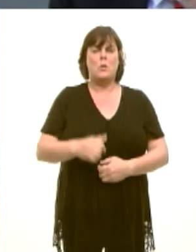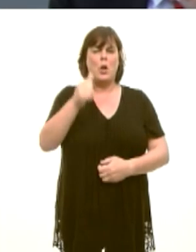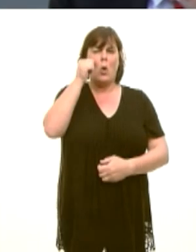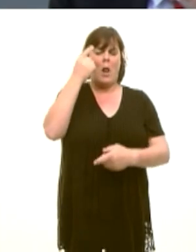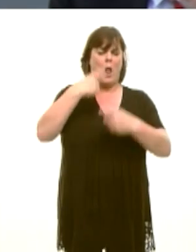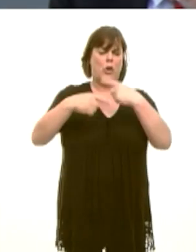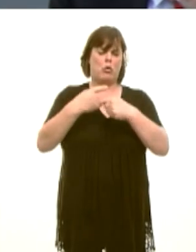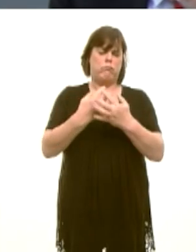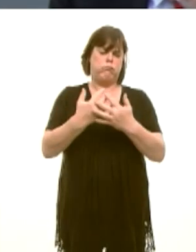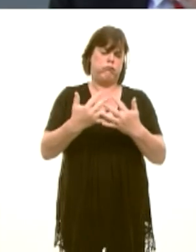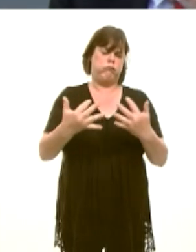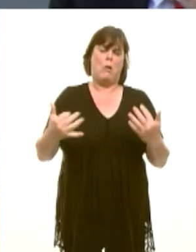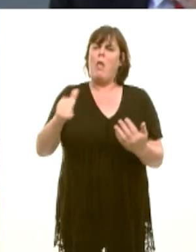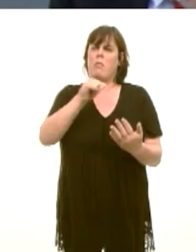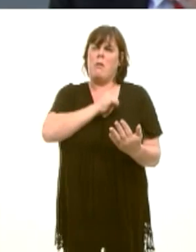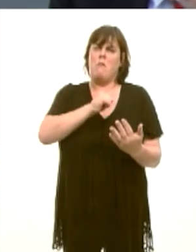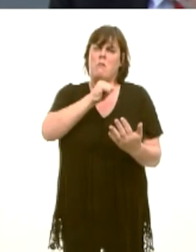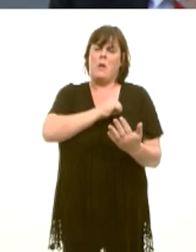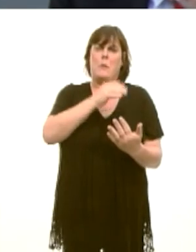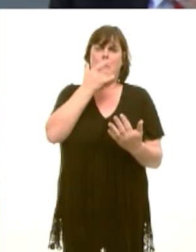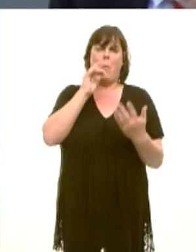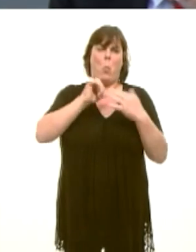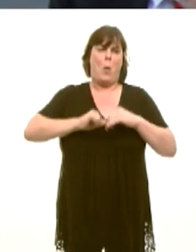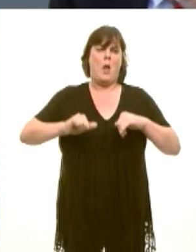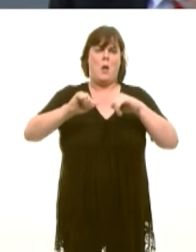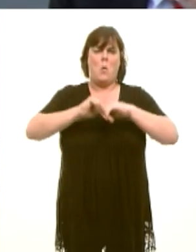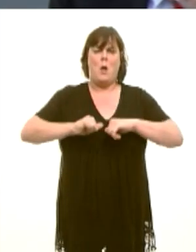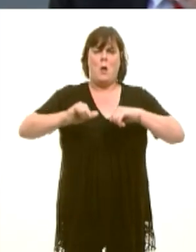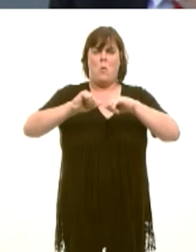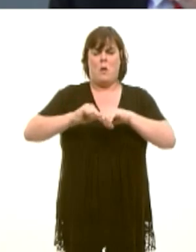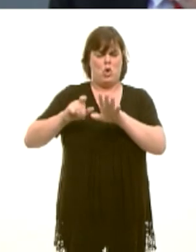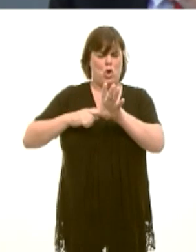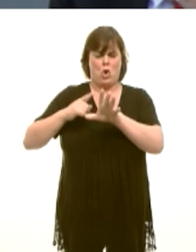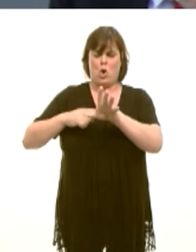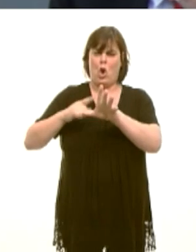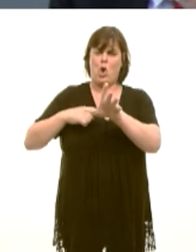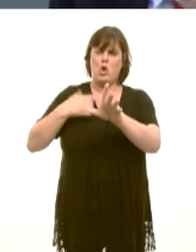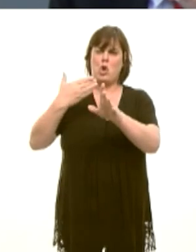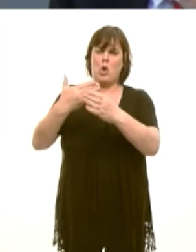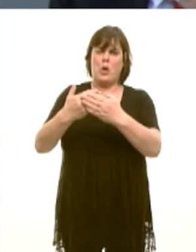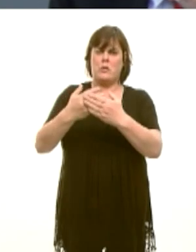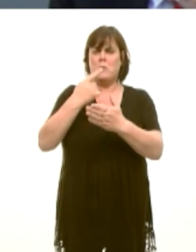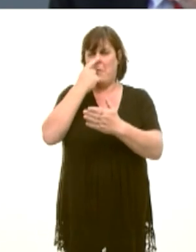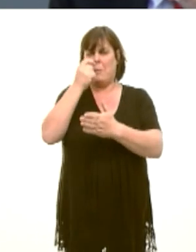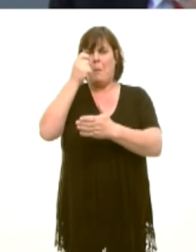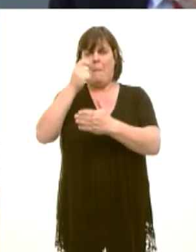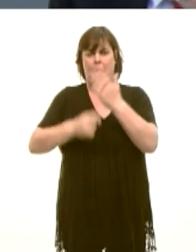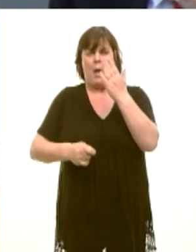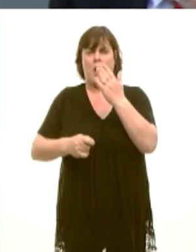of people waiting years for homes via the social housing lists. You challenged me as